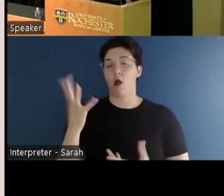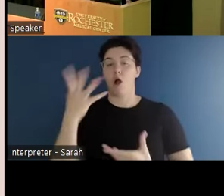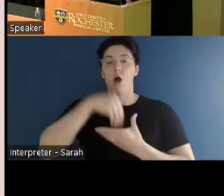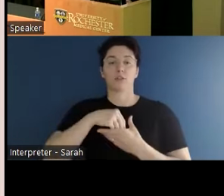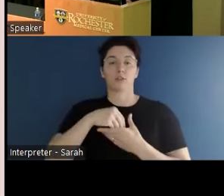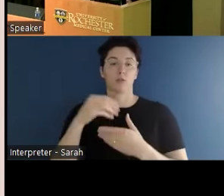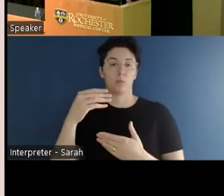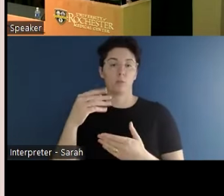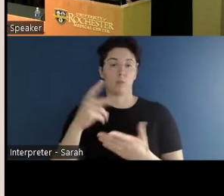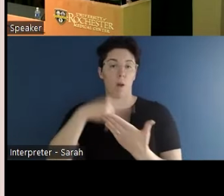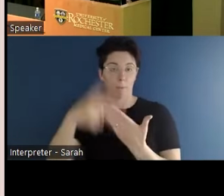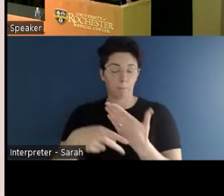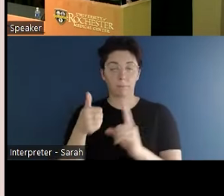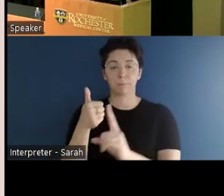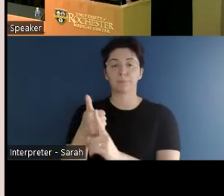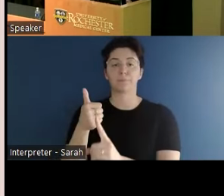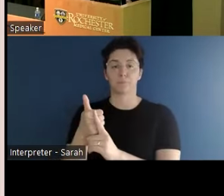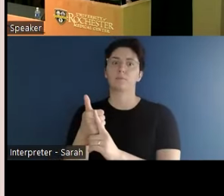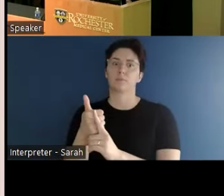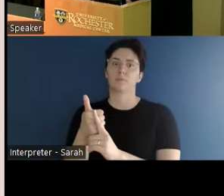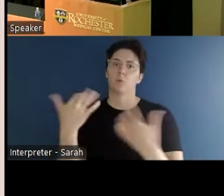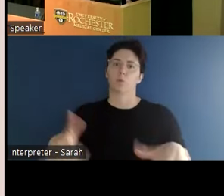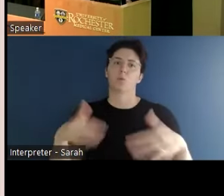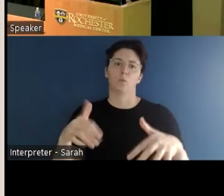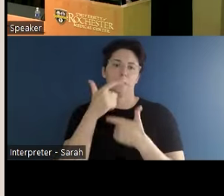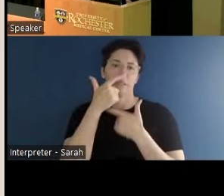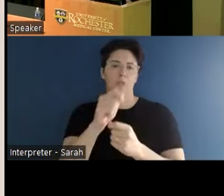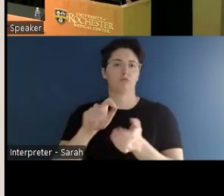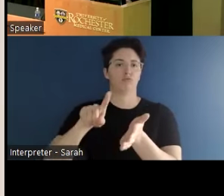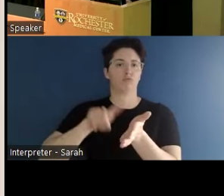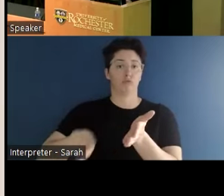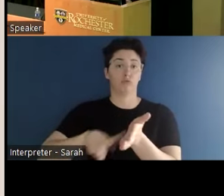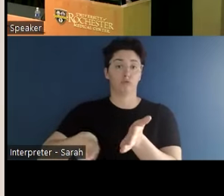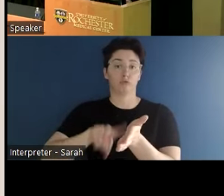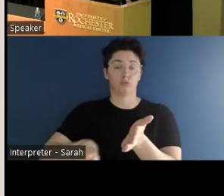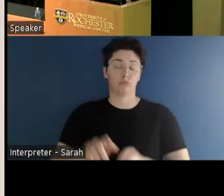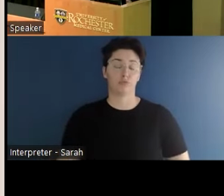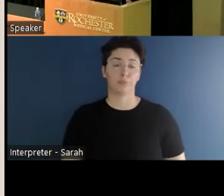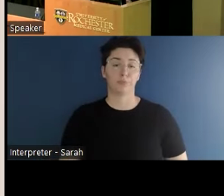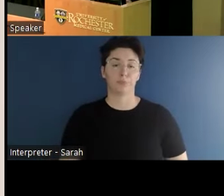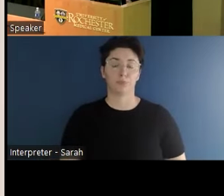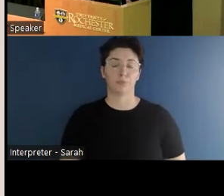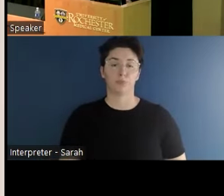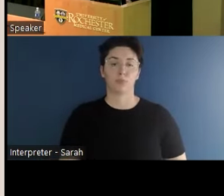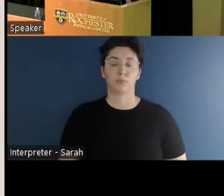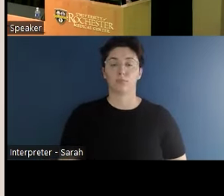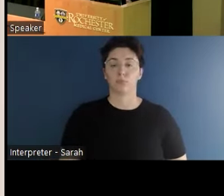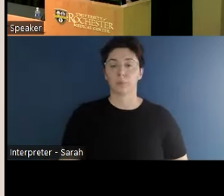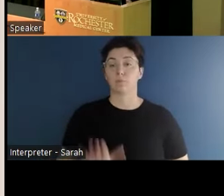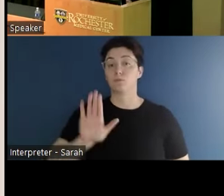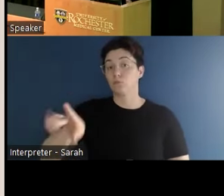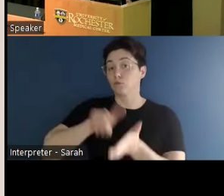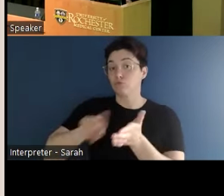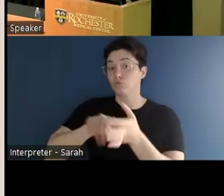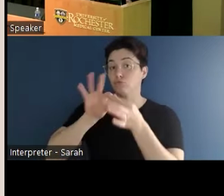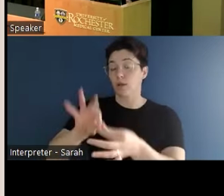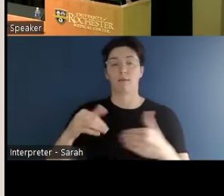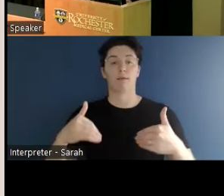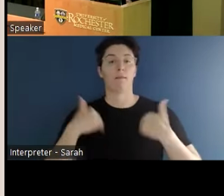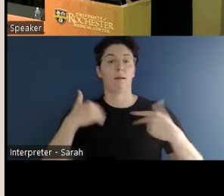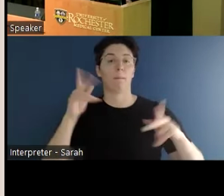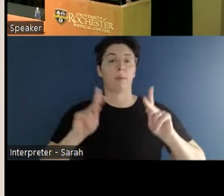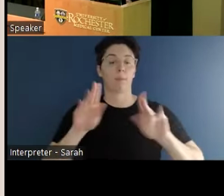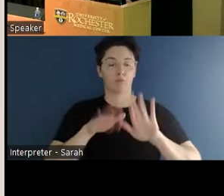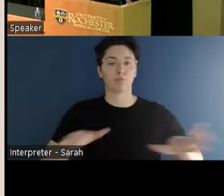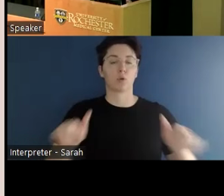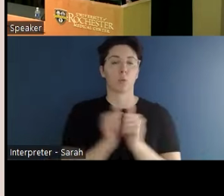who's done some very interesting research on um young people with Autism especially around